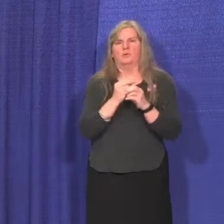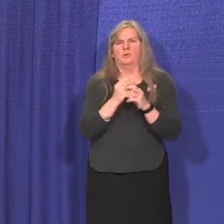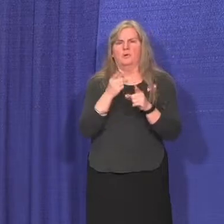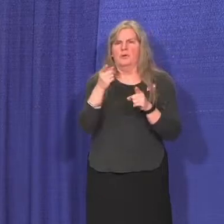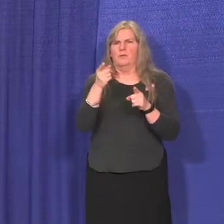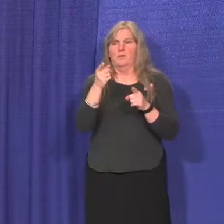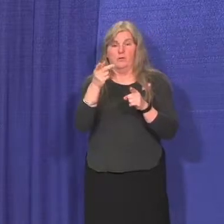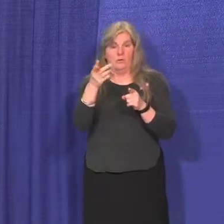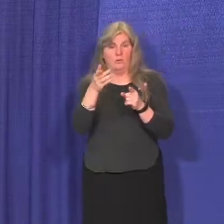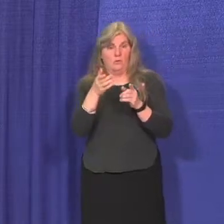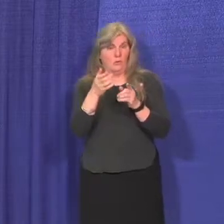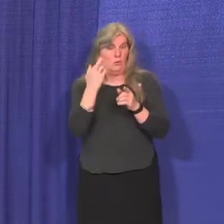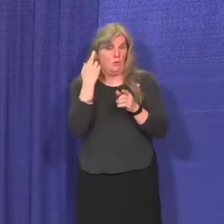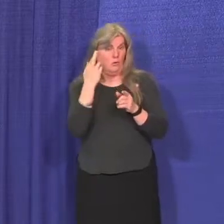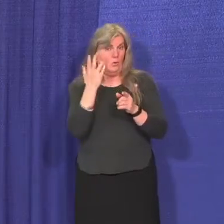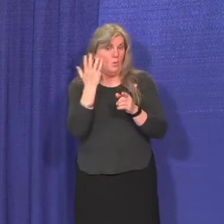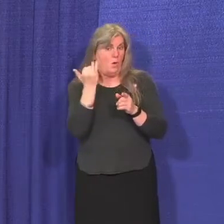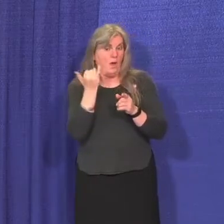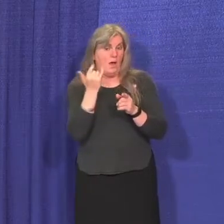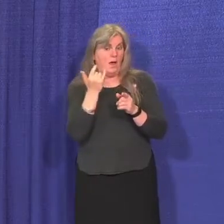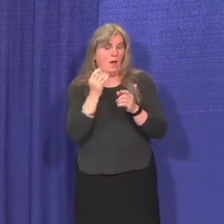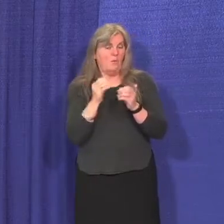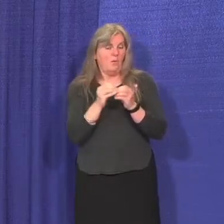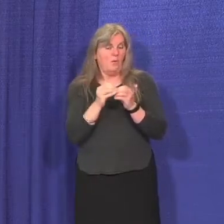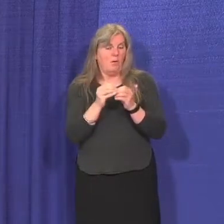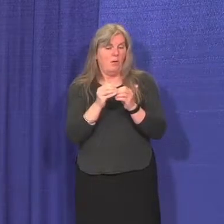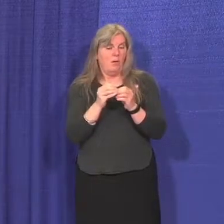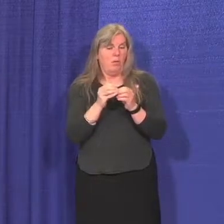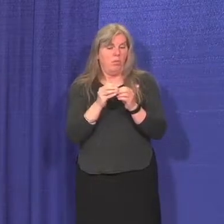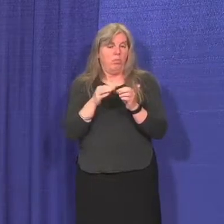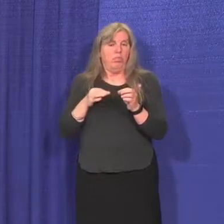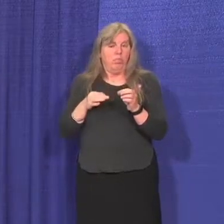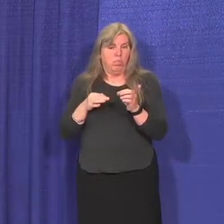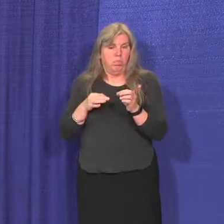We happen working with mining companies and other individuals